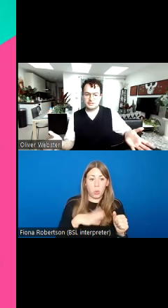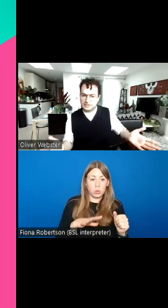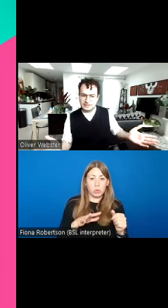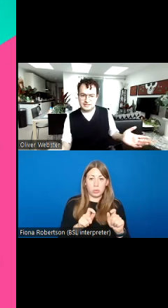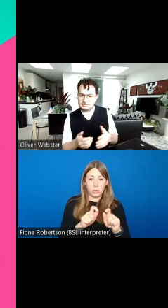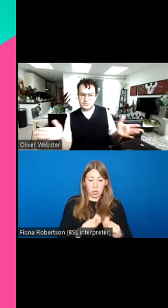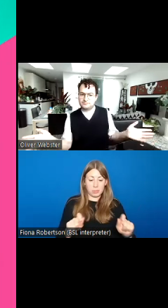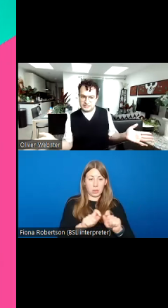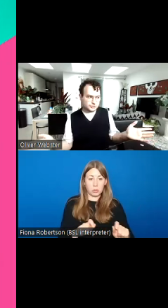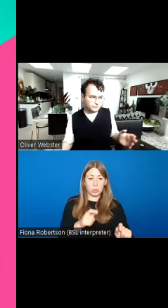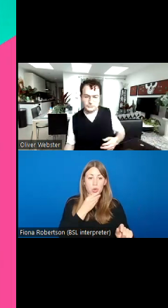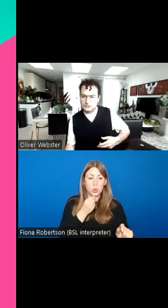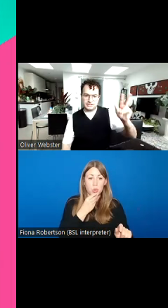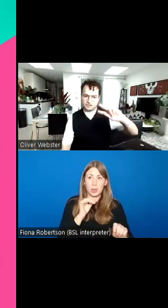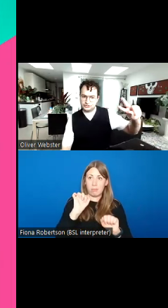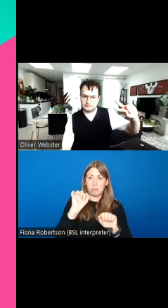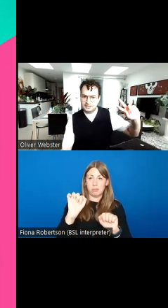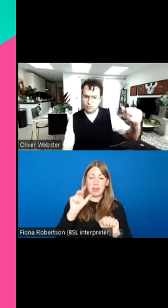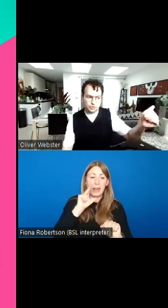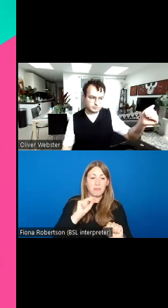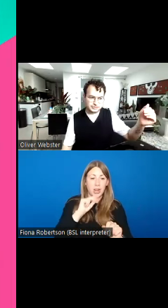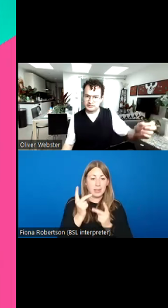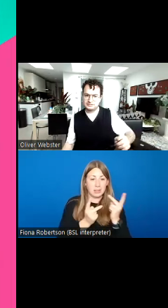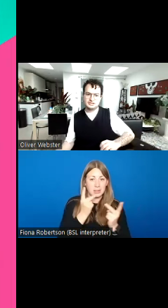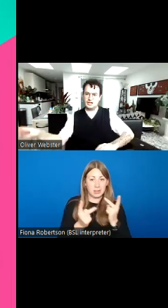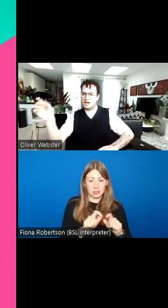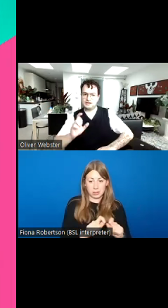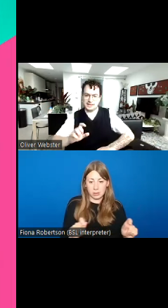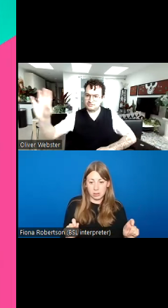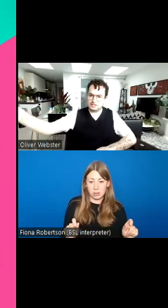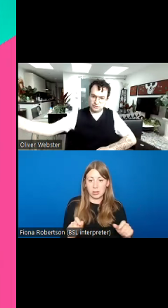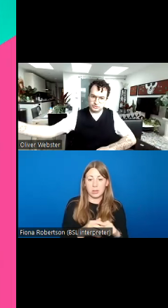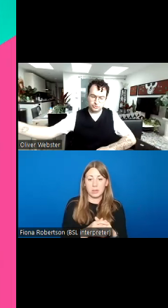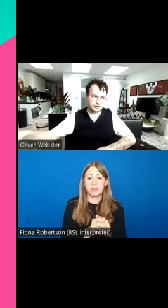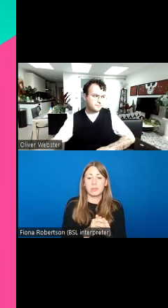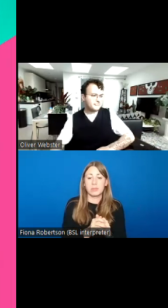You subtitle it the same as speech, dashes if there's multiple singers, a name if they're off-screen.